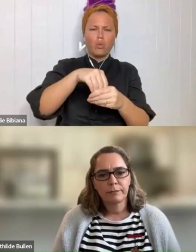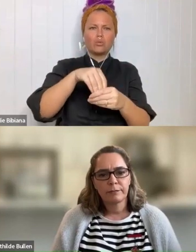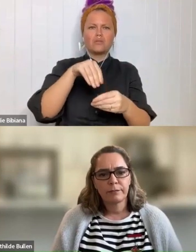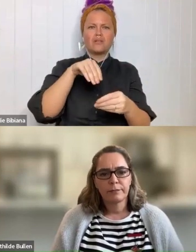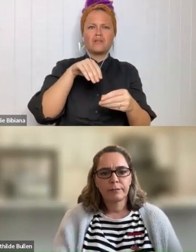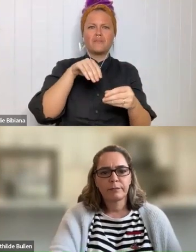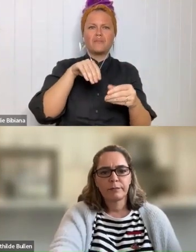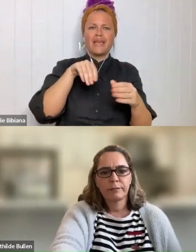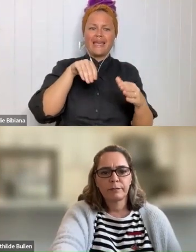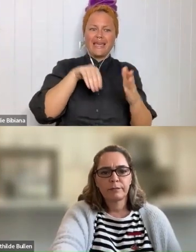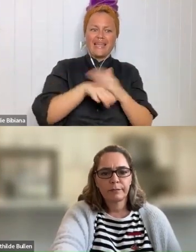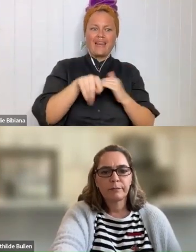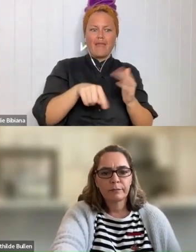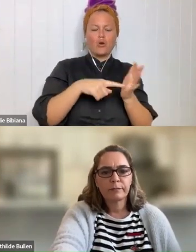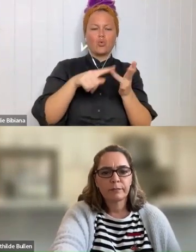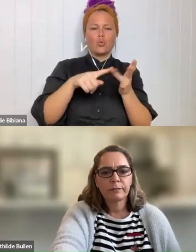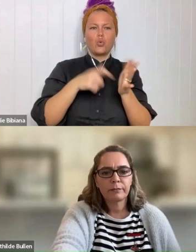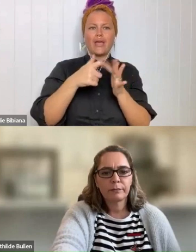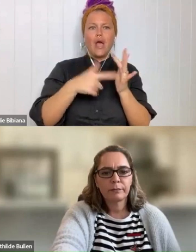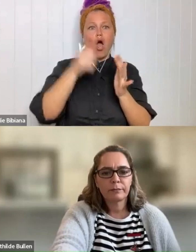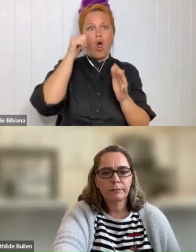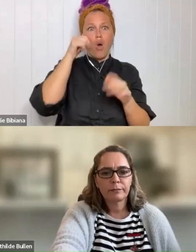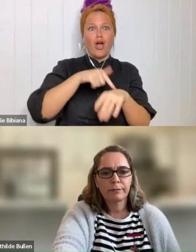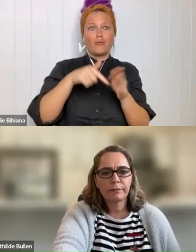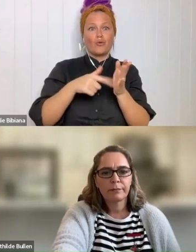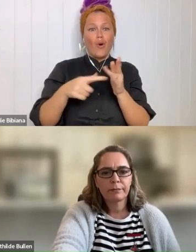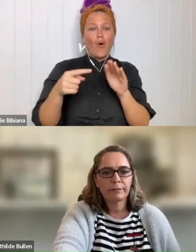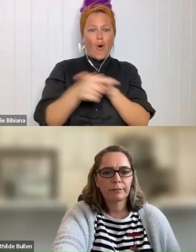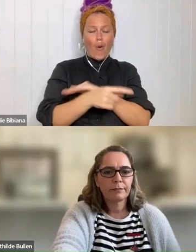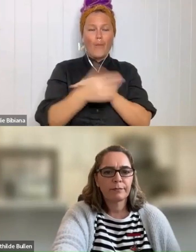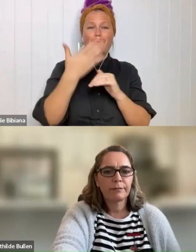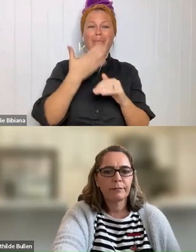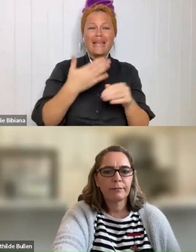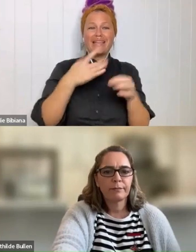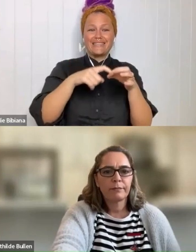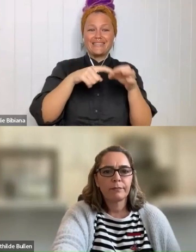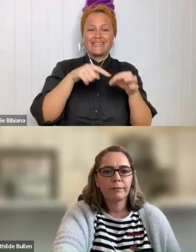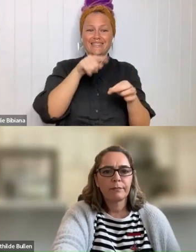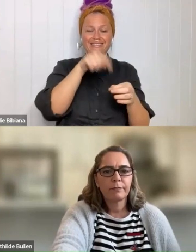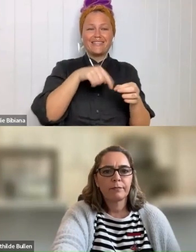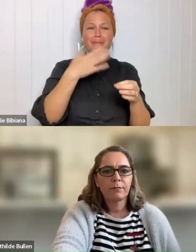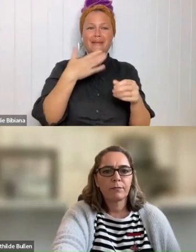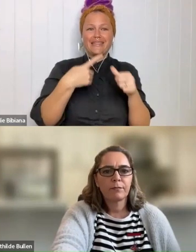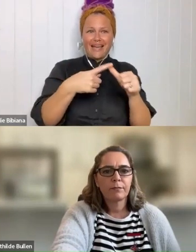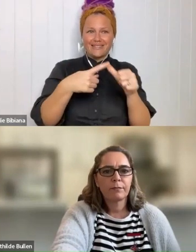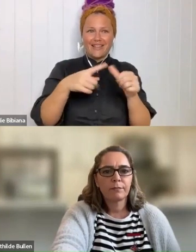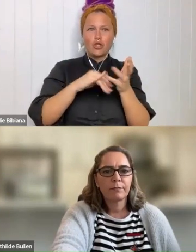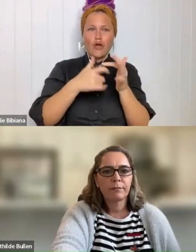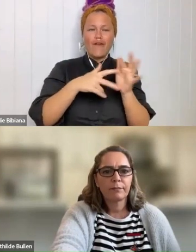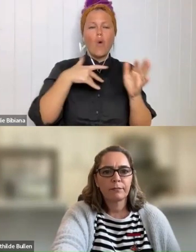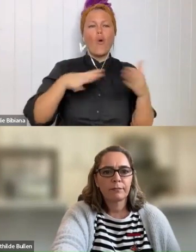into that toolkit I know it's time to go please fill in the survey. I wanted to really close the session by thanking our